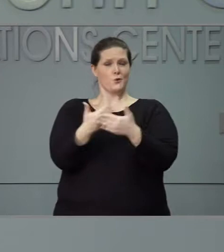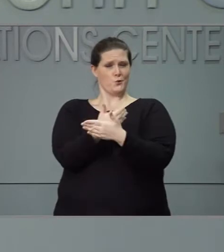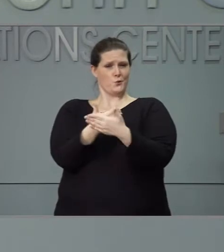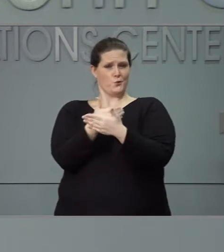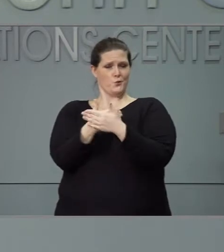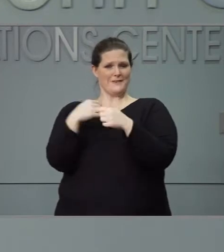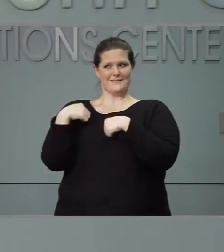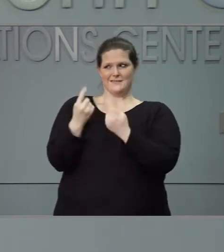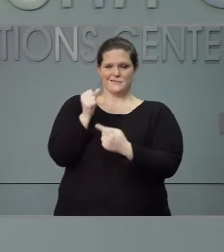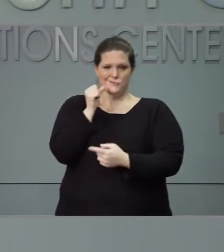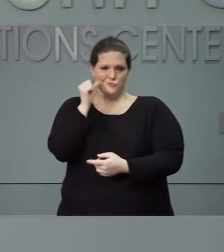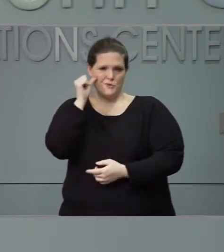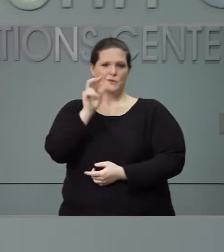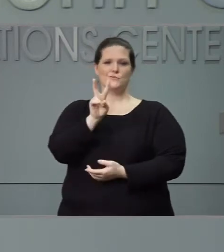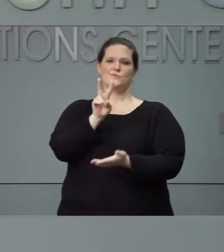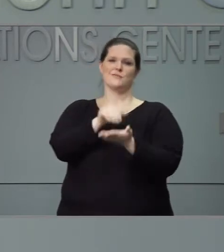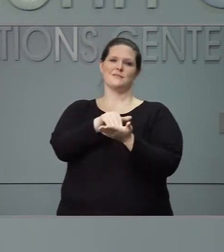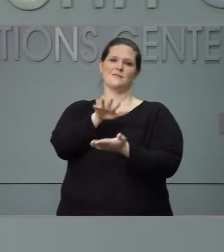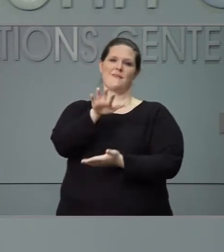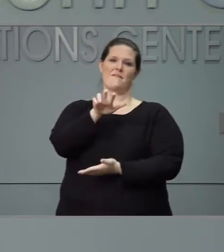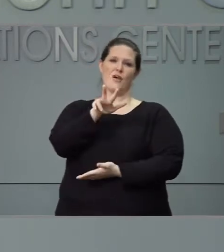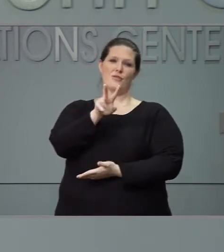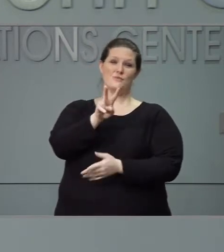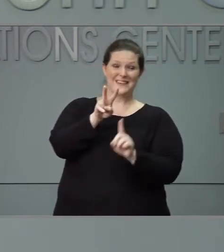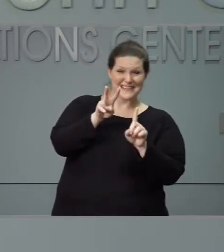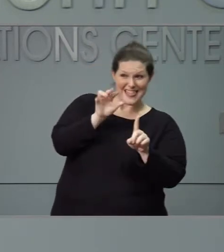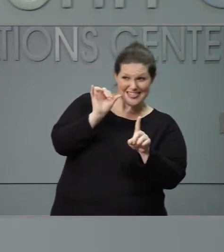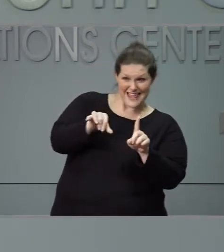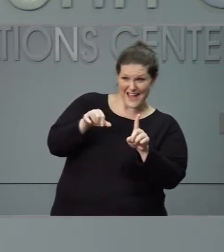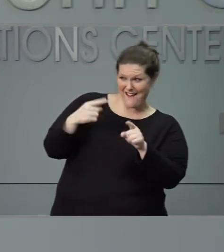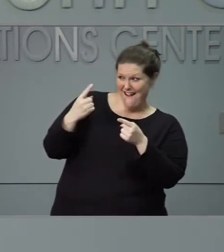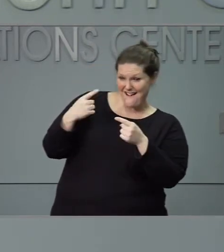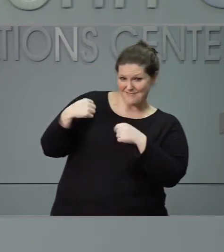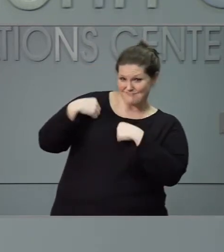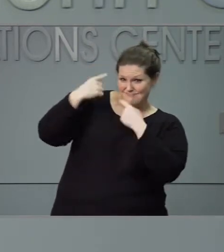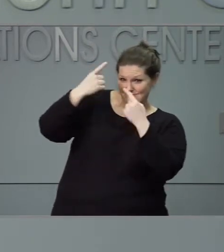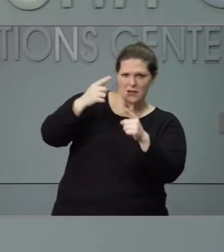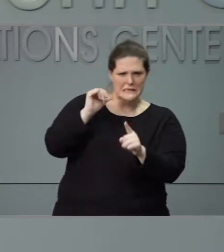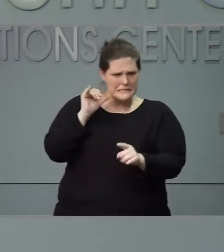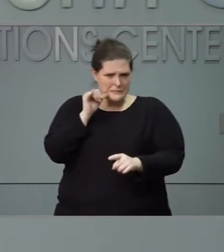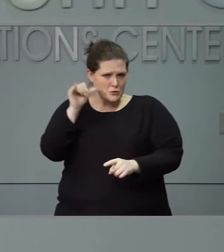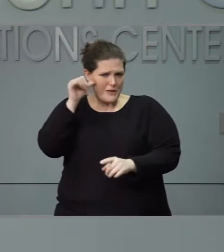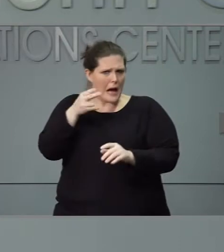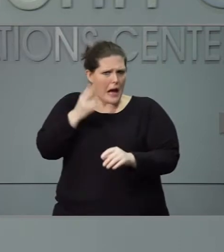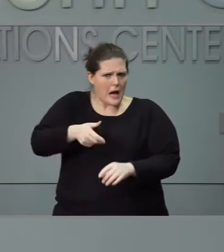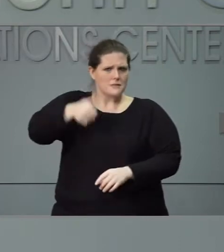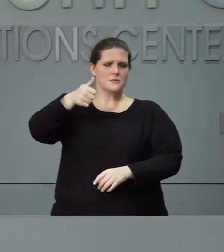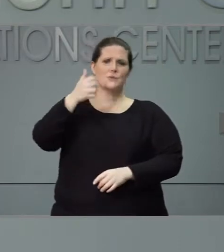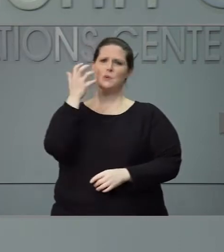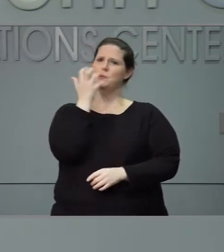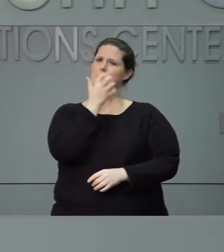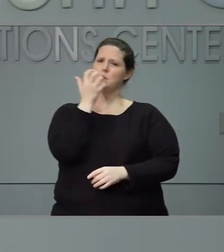PRESENTADOR DE NOTICIAS, WES, BIENVENIDOS AL DEBATE DE